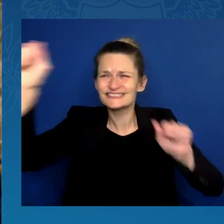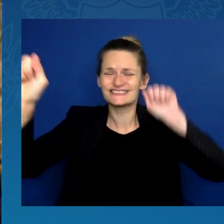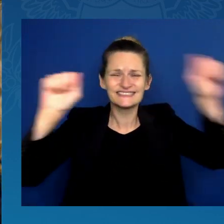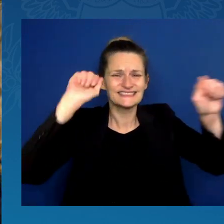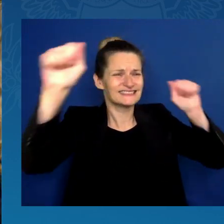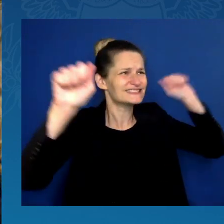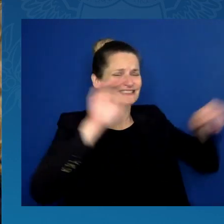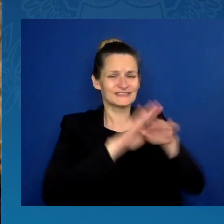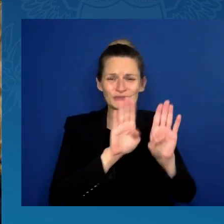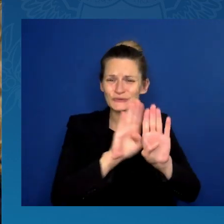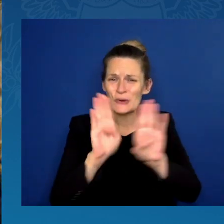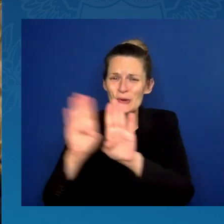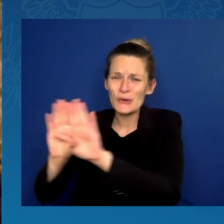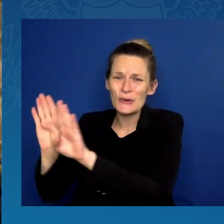And I believe this made a difference.